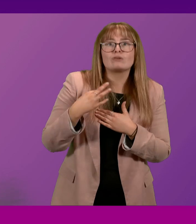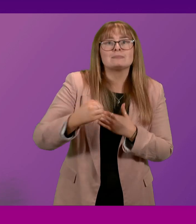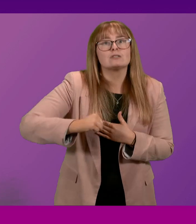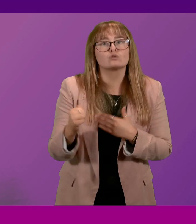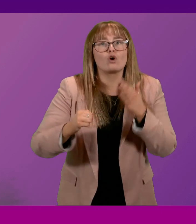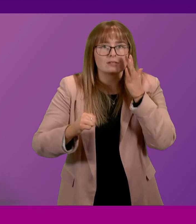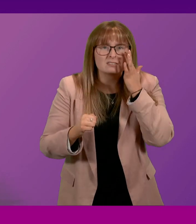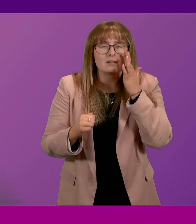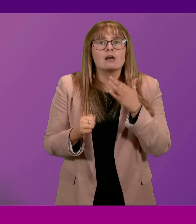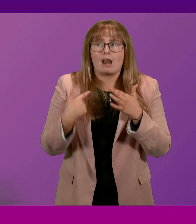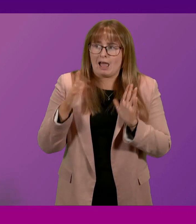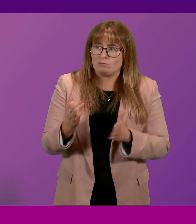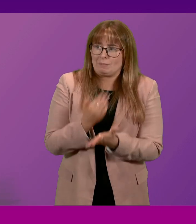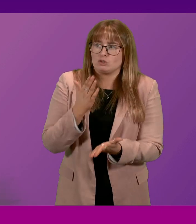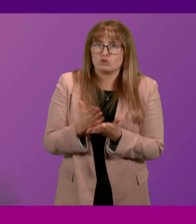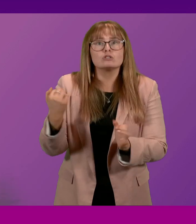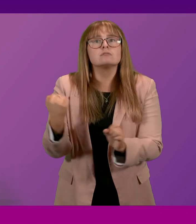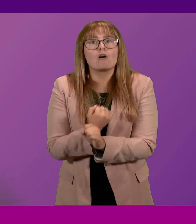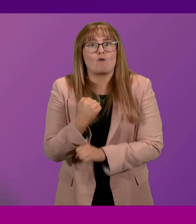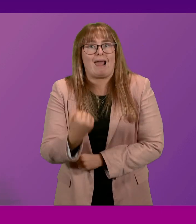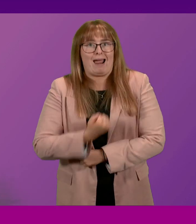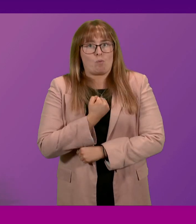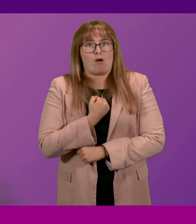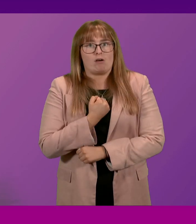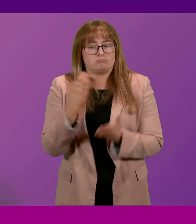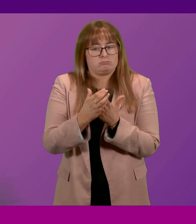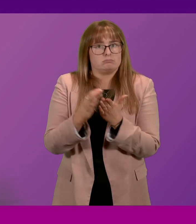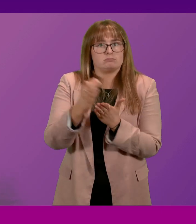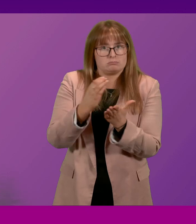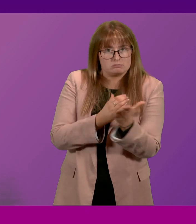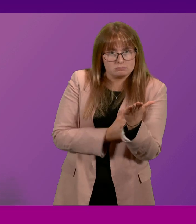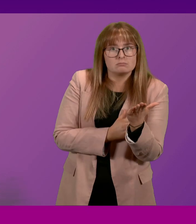to make sure that that is done on our terms, representing our policy agenda,